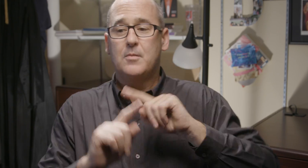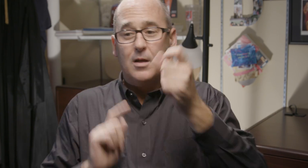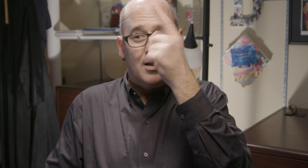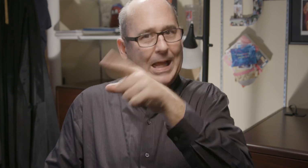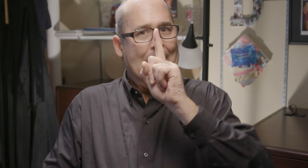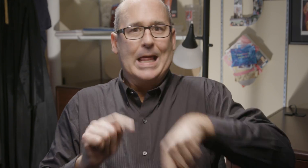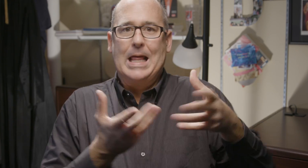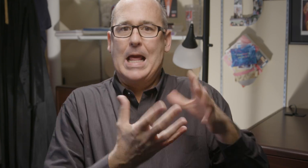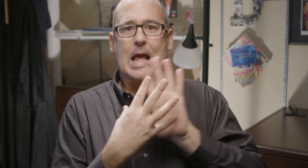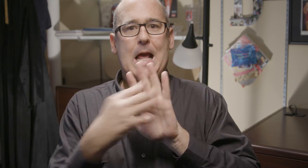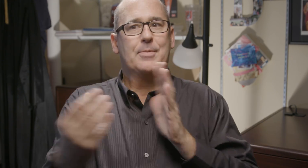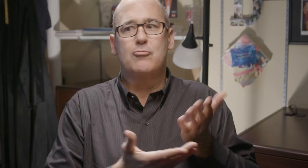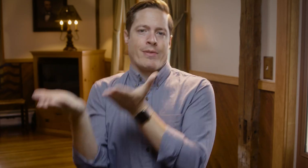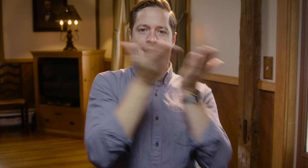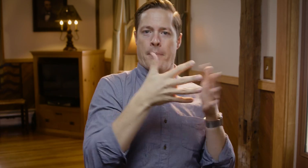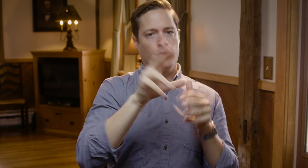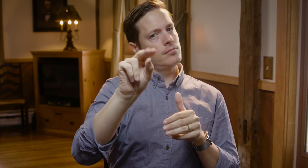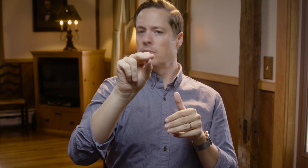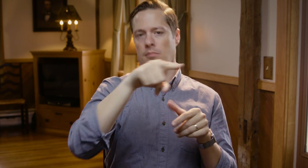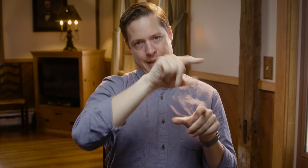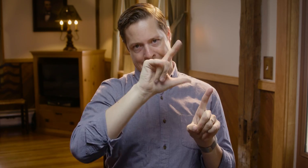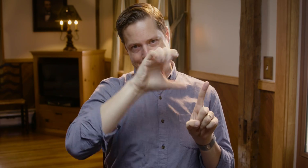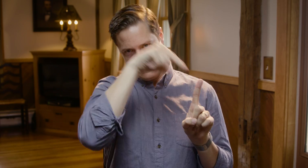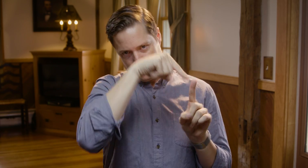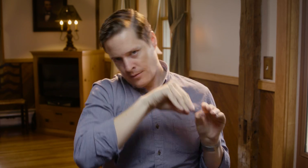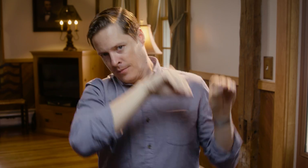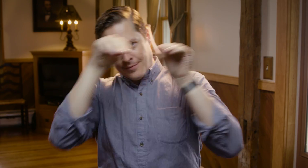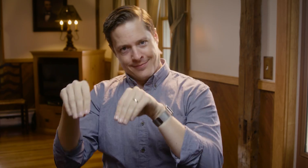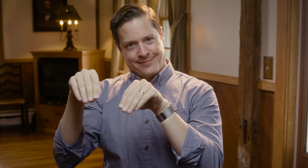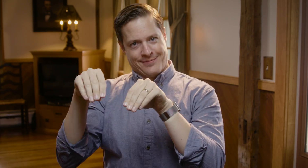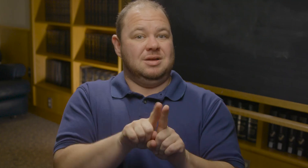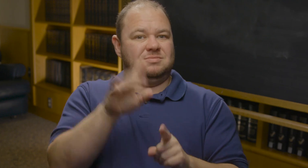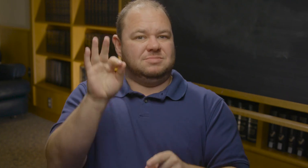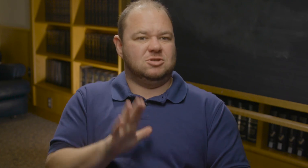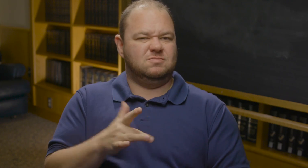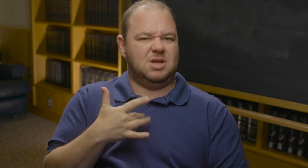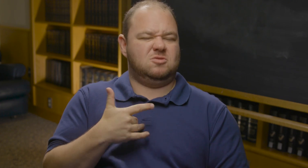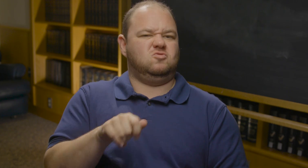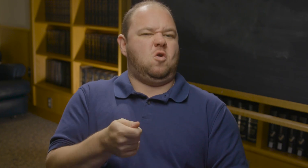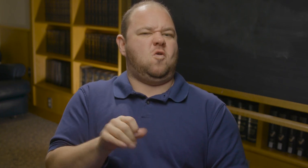They also told him he could not imitate their education approach in America. Rather, he'd need to bring Alice there. As a pastor, he felt turned off.